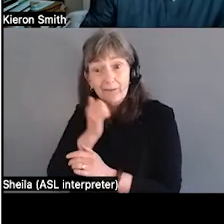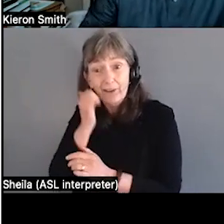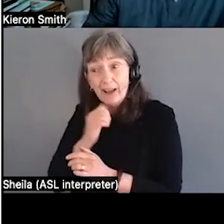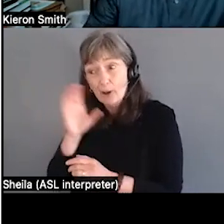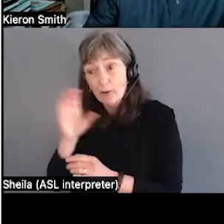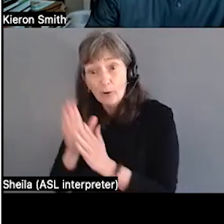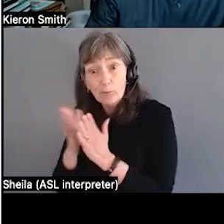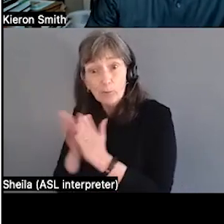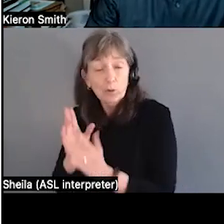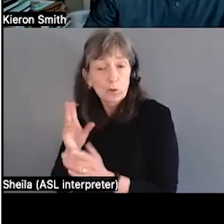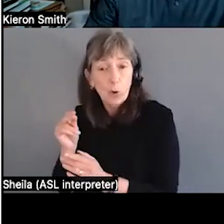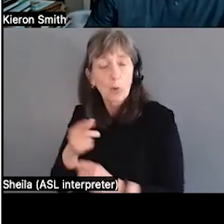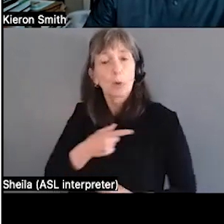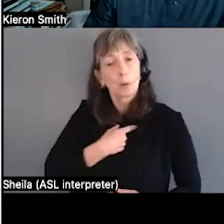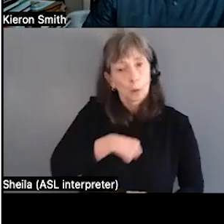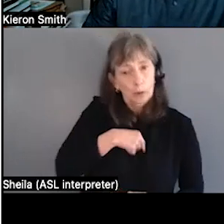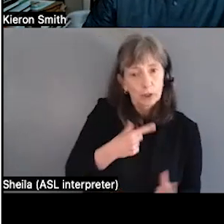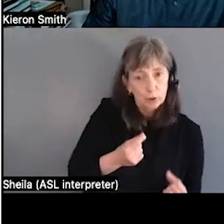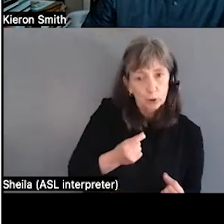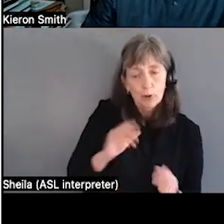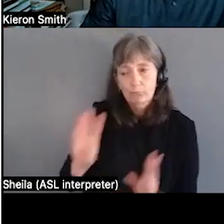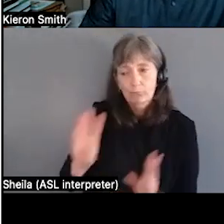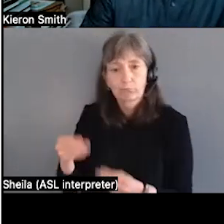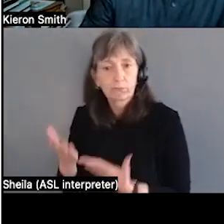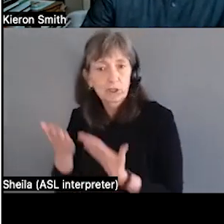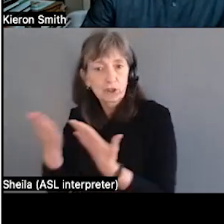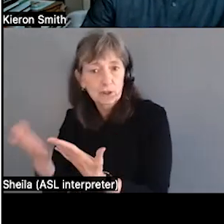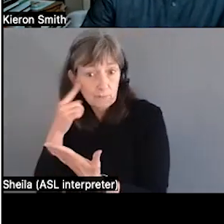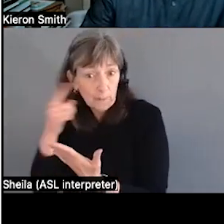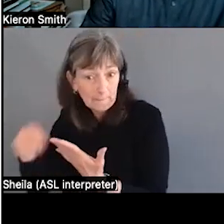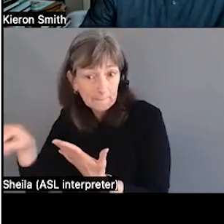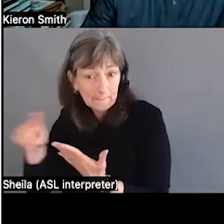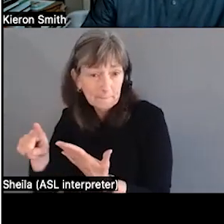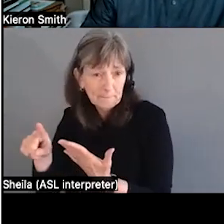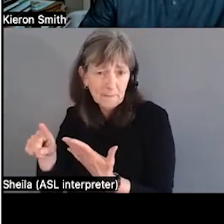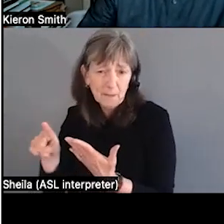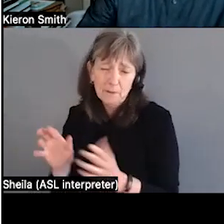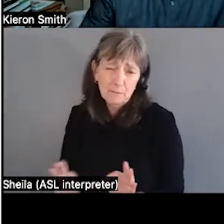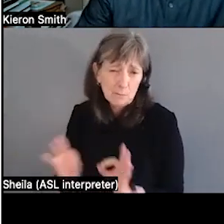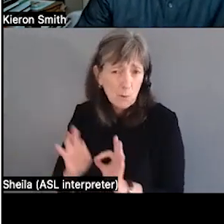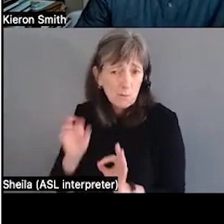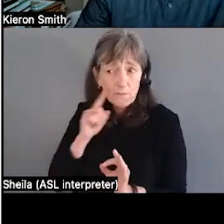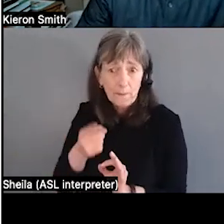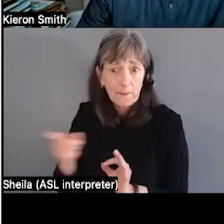need us to be able to do that. Super important, obviously, because it literally could save lives.